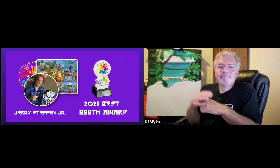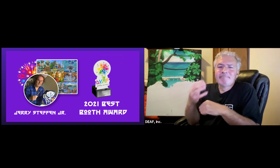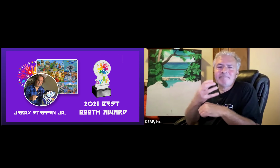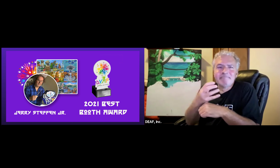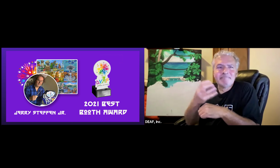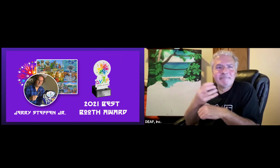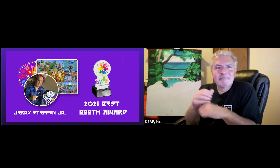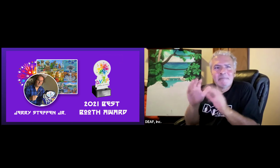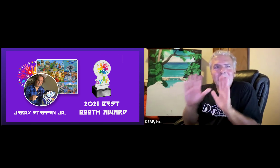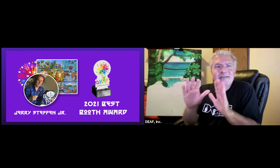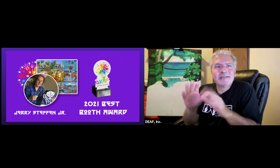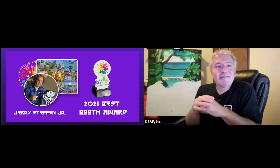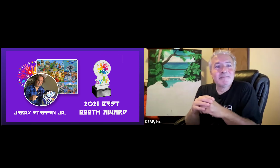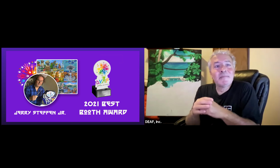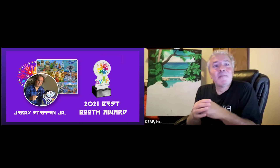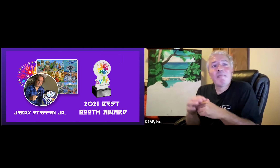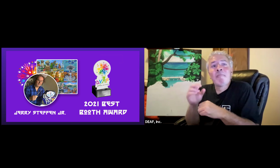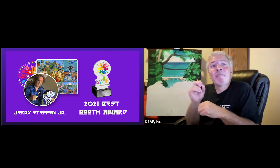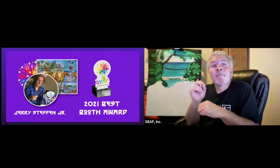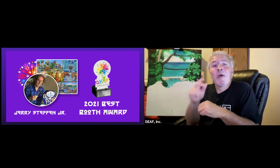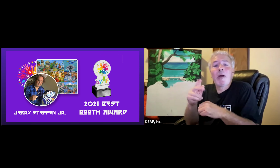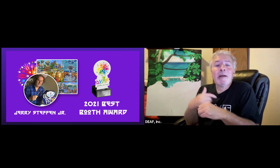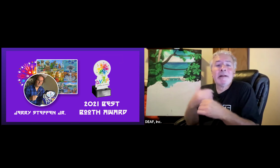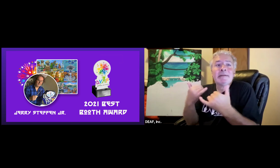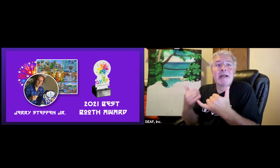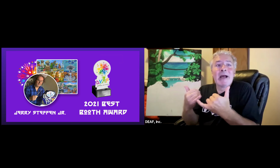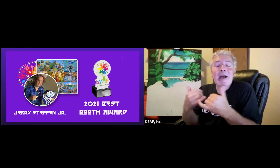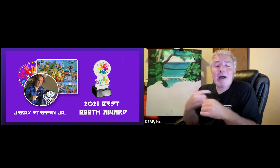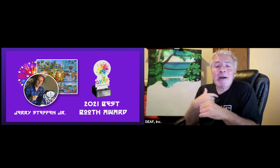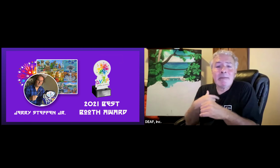It's just been such an incredible event.